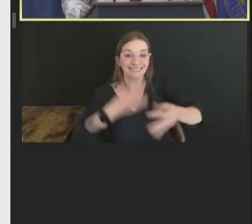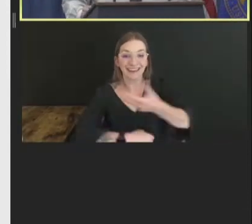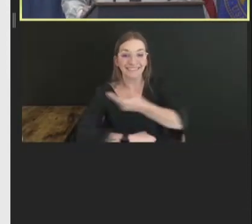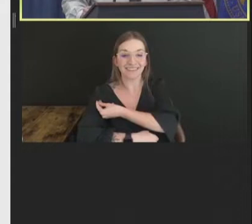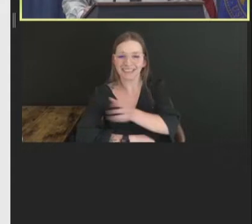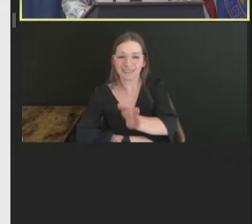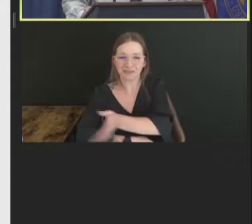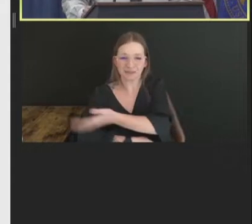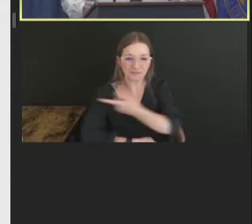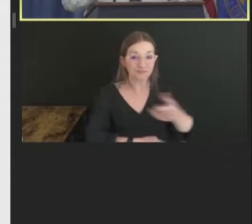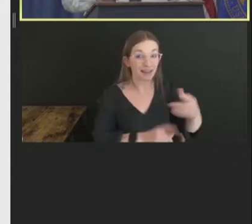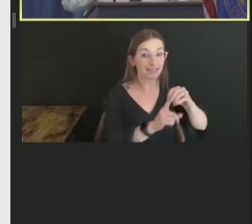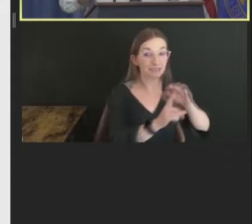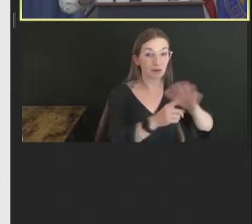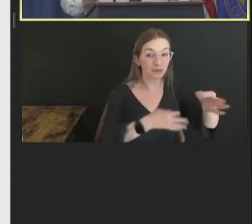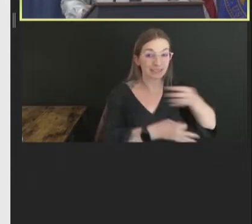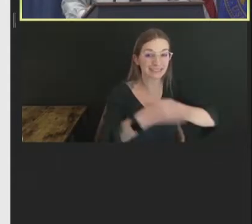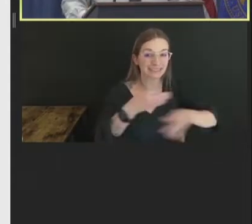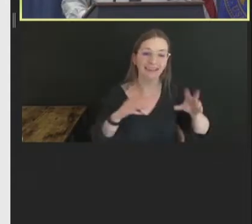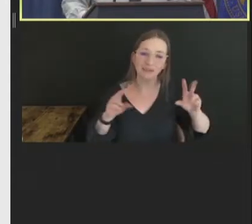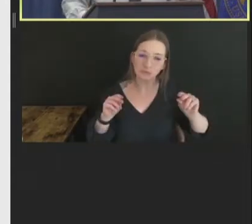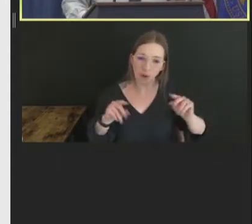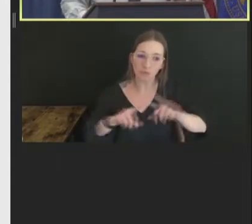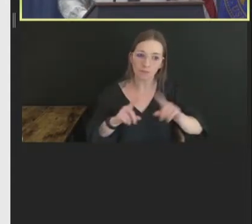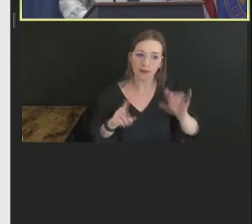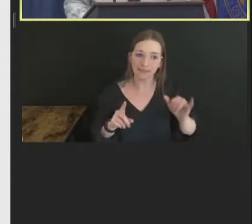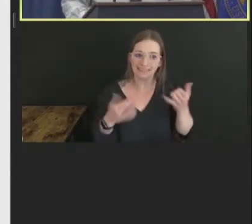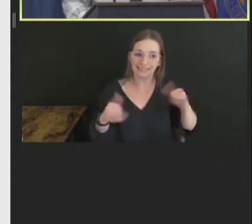immune response to that variant as well as others. And that needs to be considered in